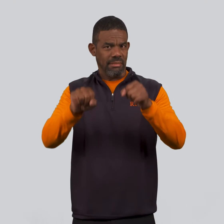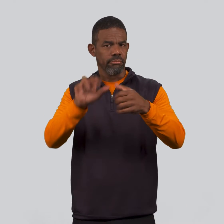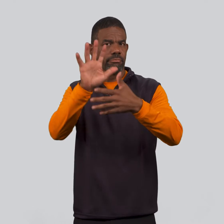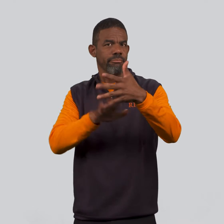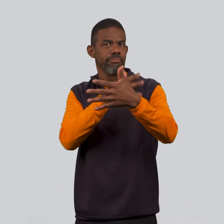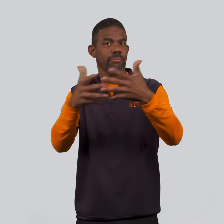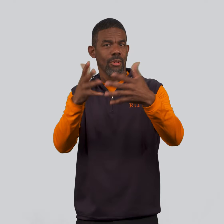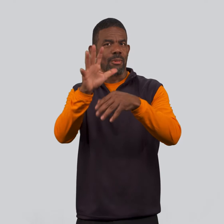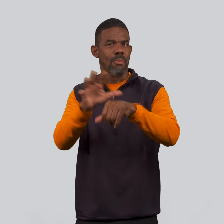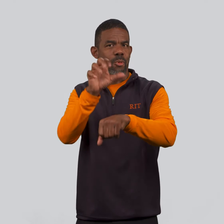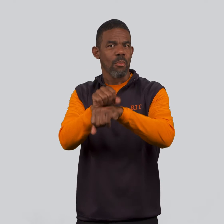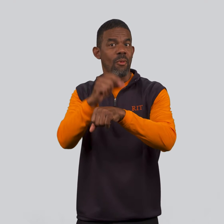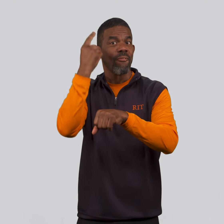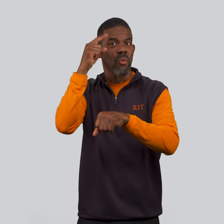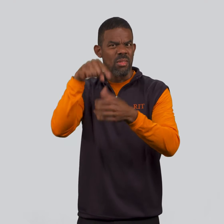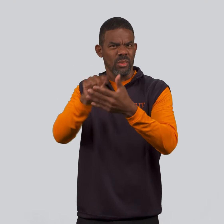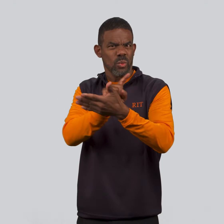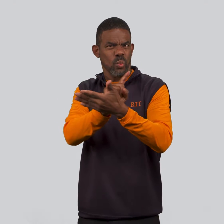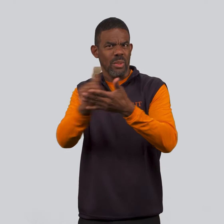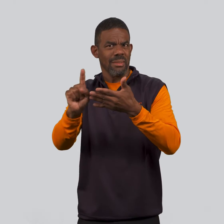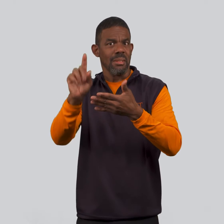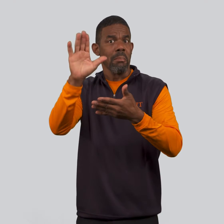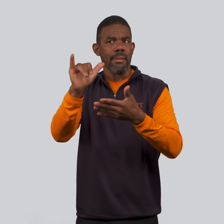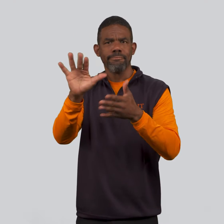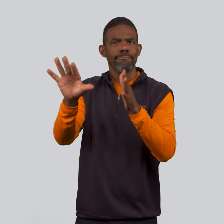Students can schedule an appointment for this week